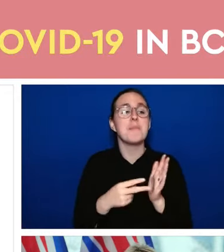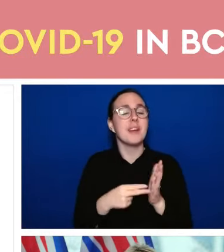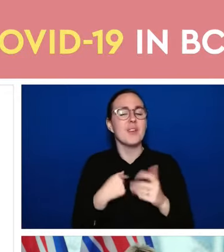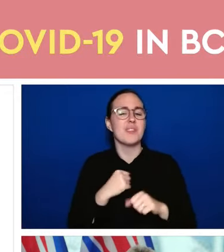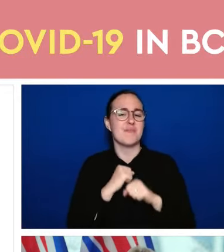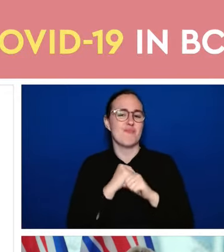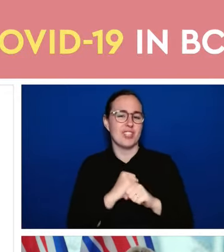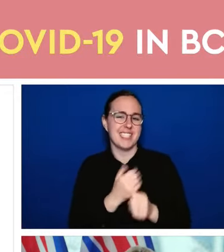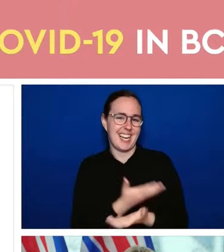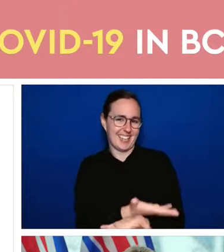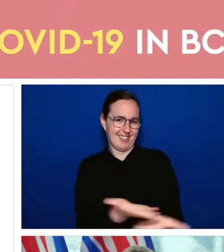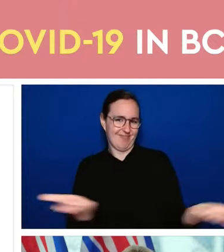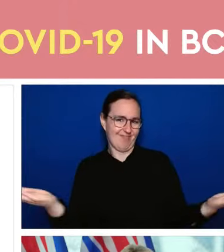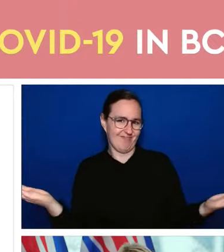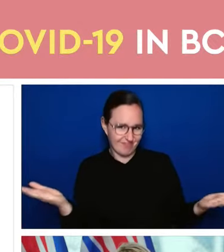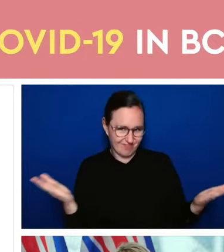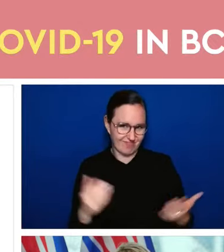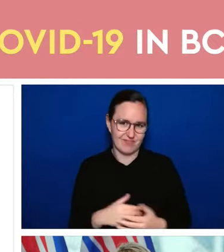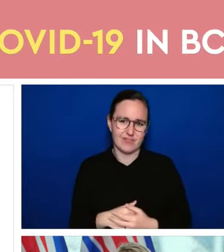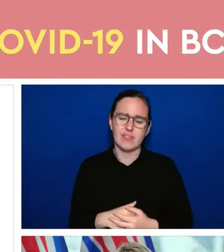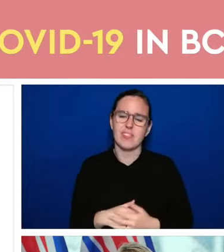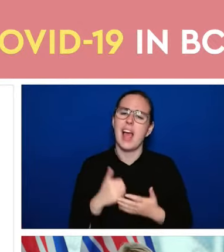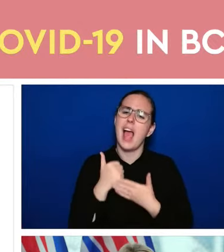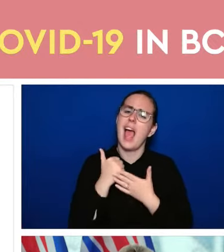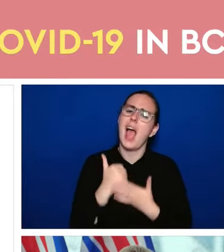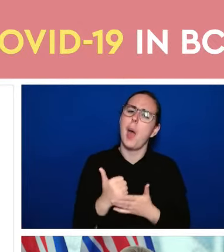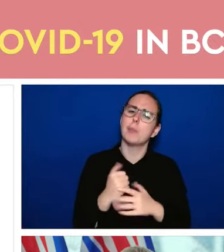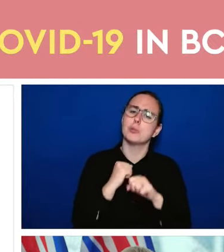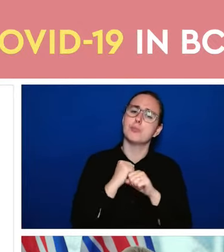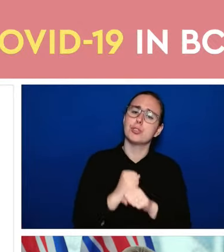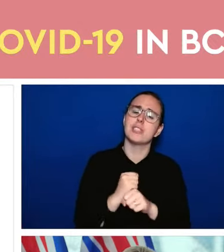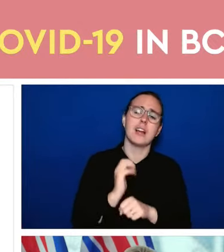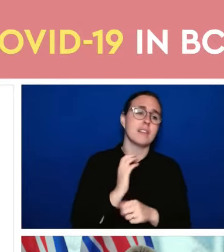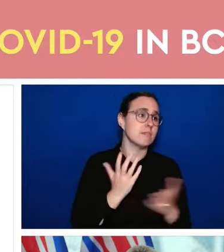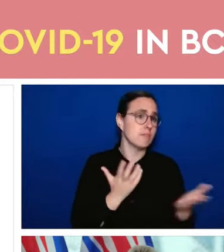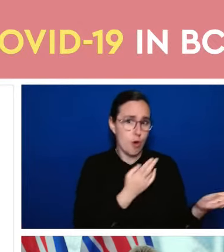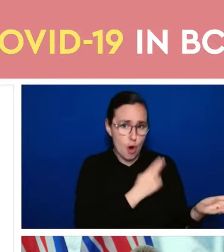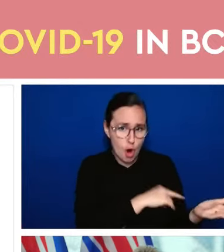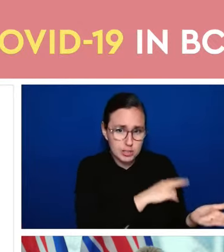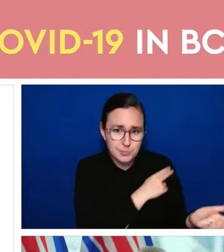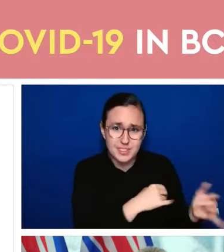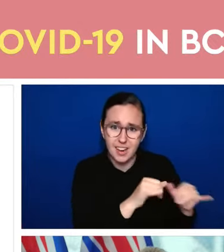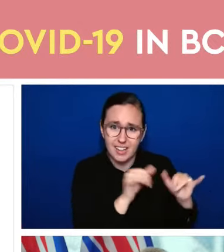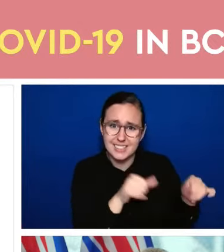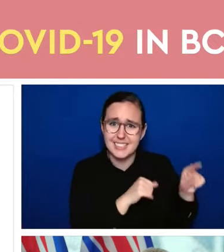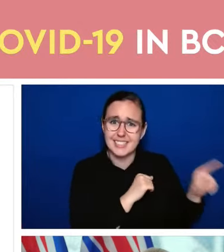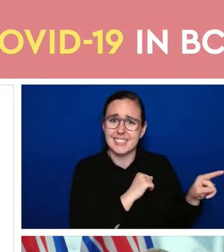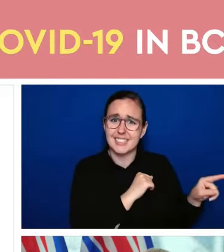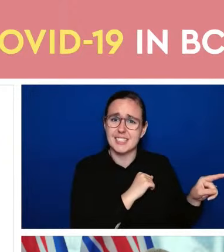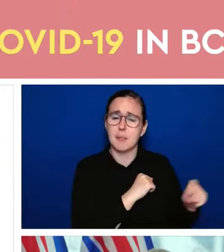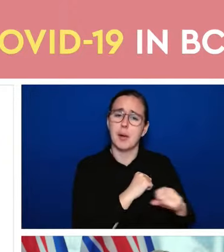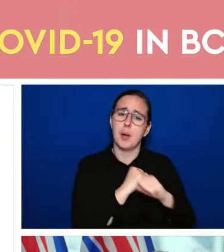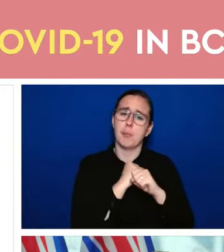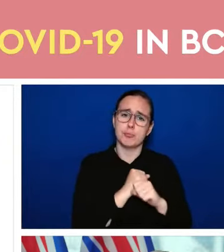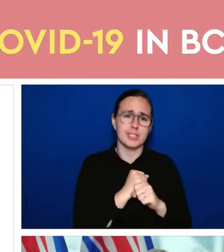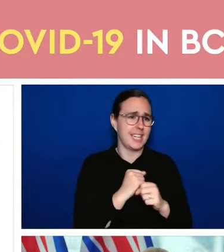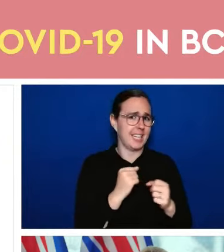very importantly it helps protect our hospitalisation our hospitals and health care